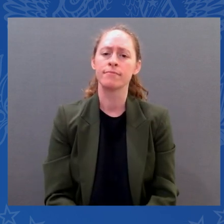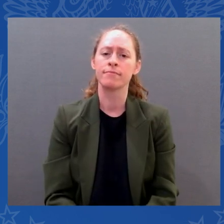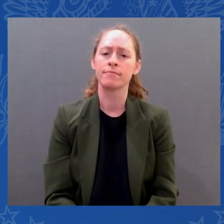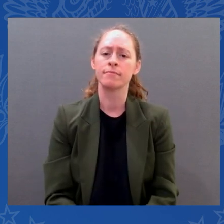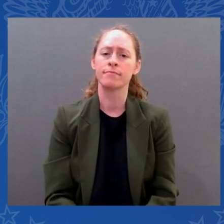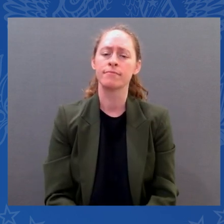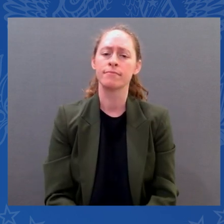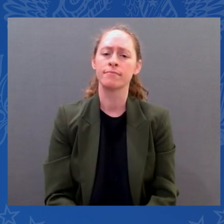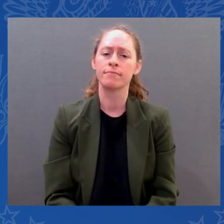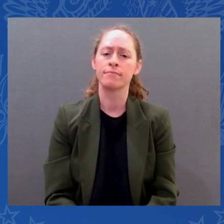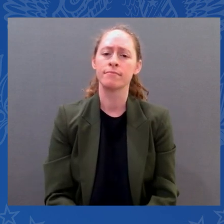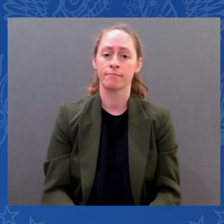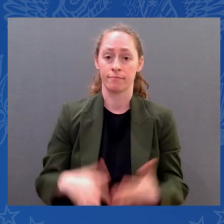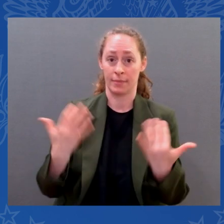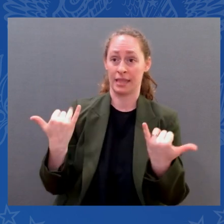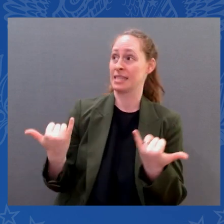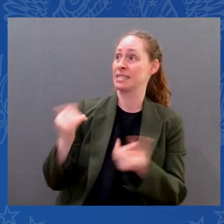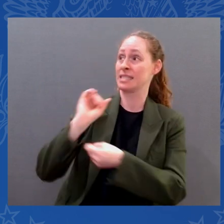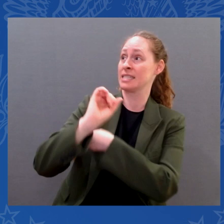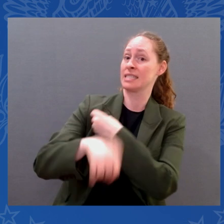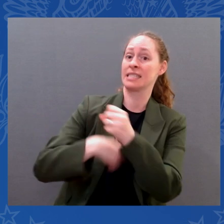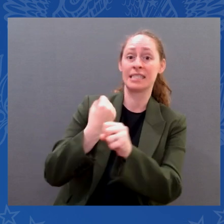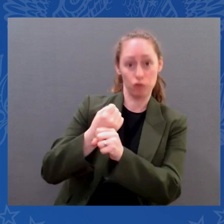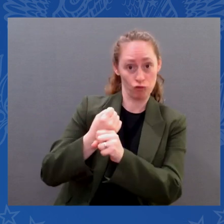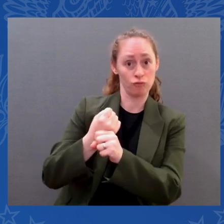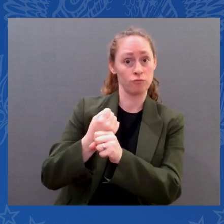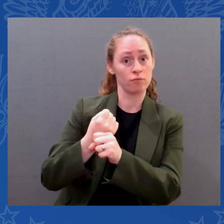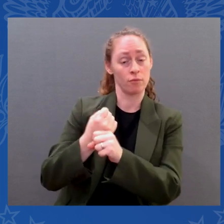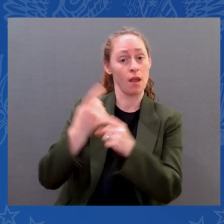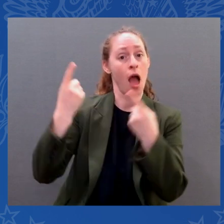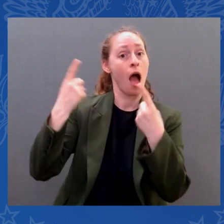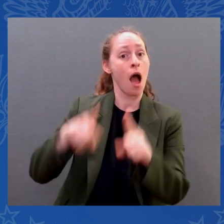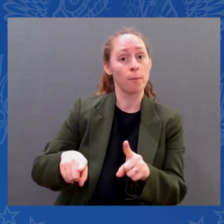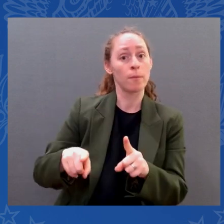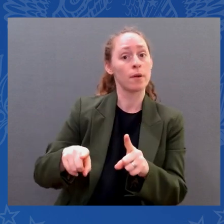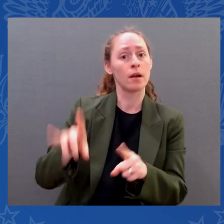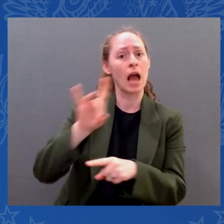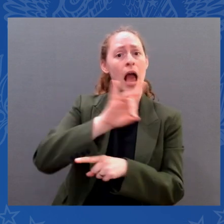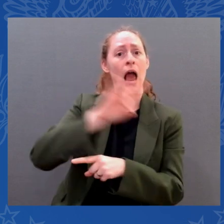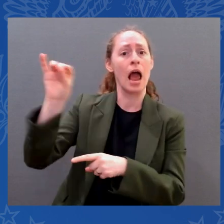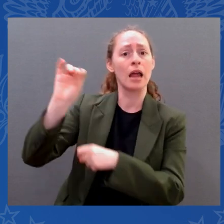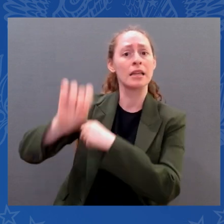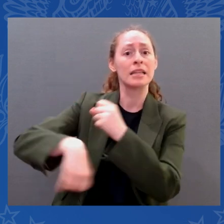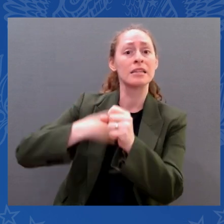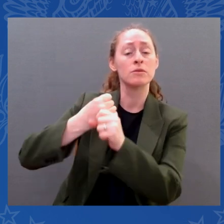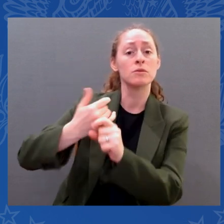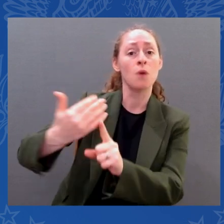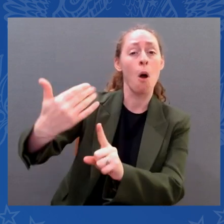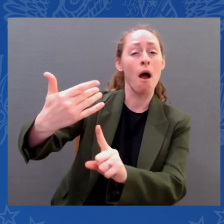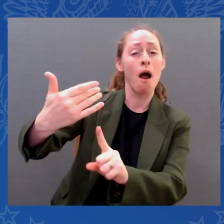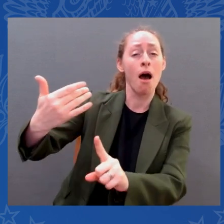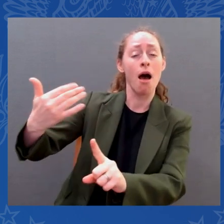who were Japanese Americans during World War Two, which included -- if you excuse my reference to two friends --